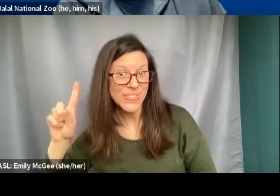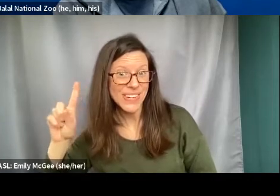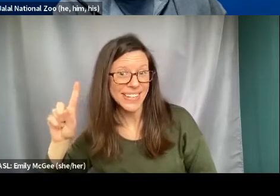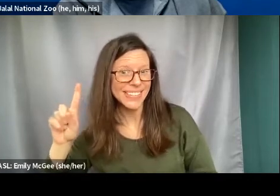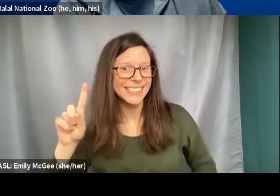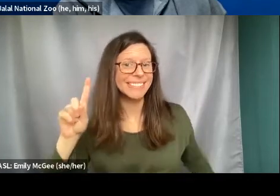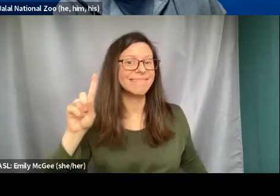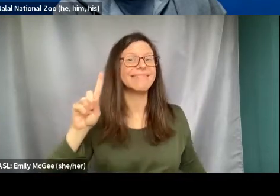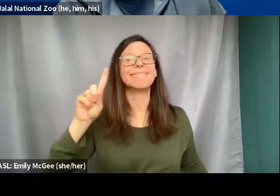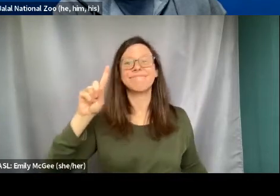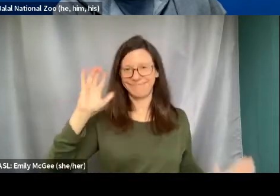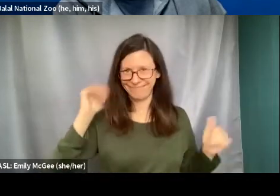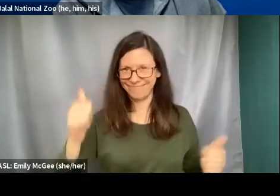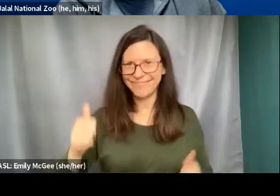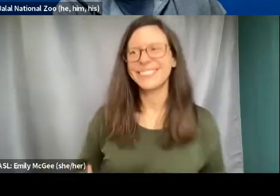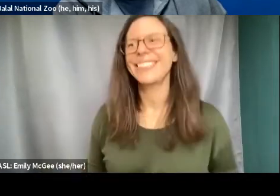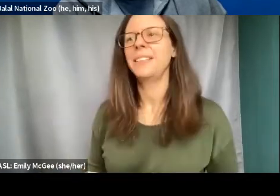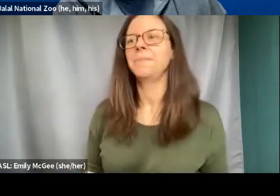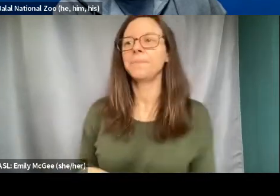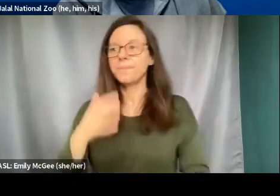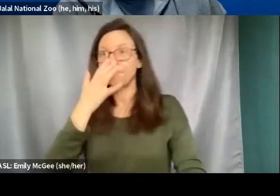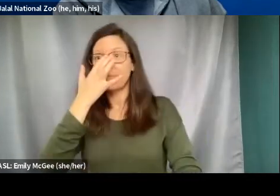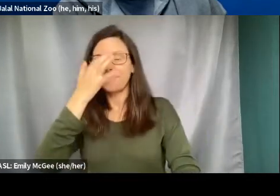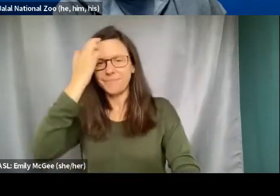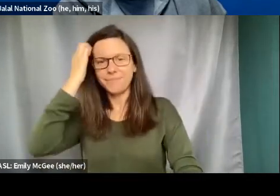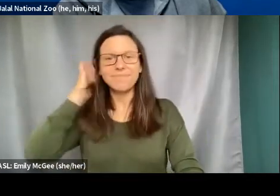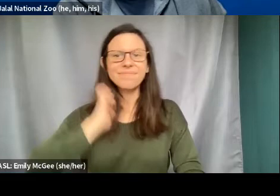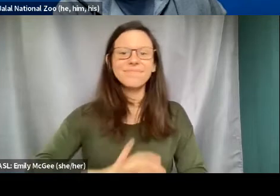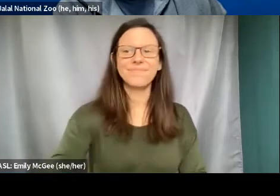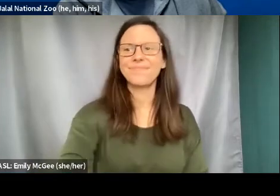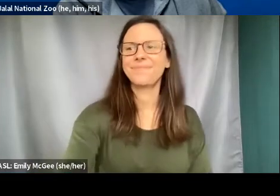on that poll. Let's see what folks said. I will share these results.